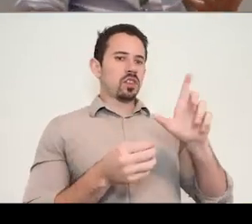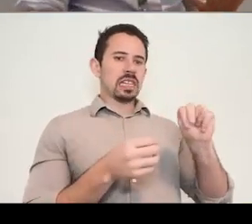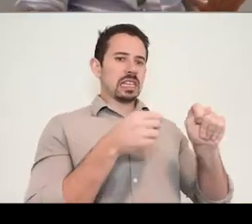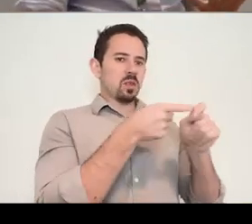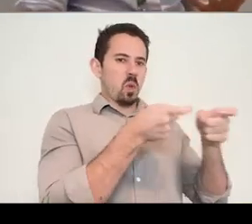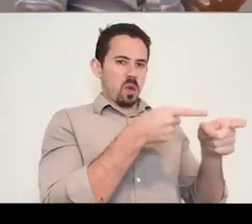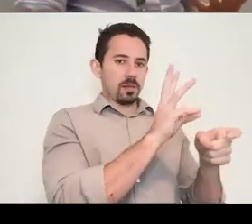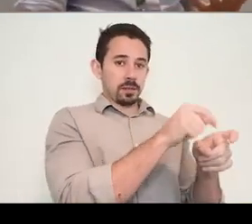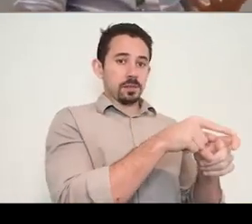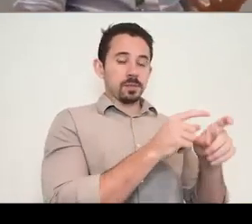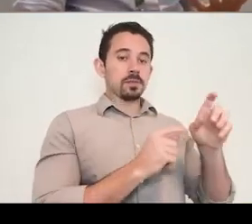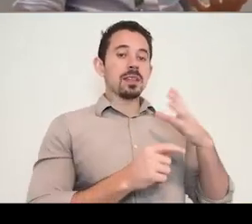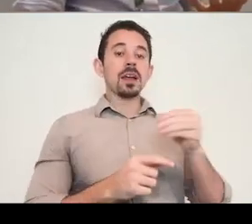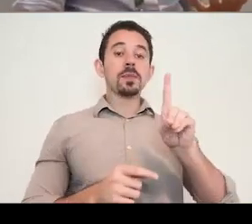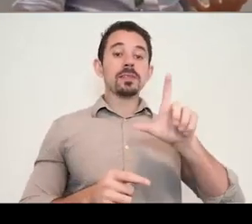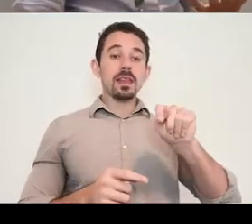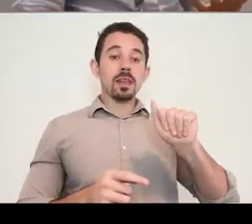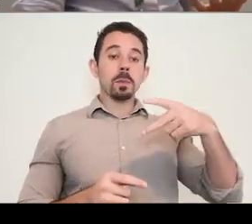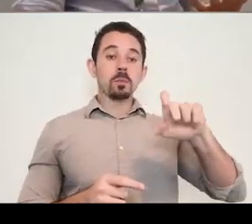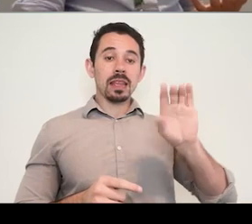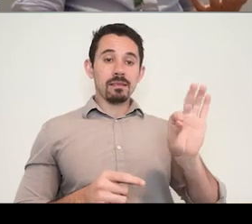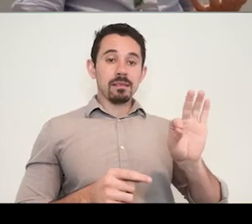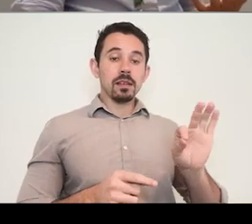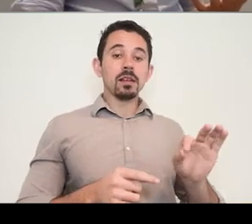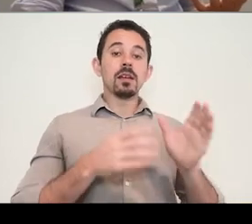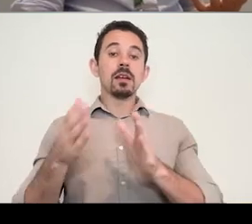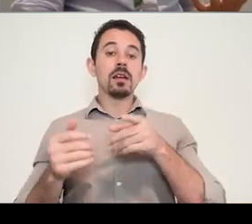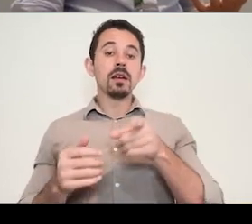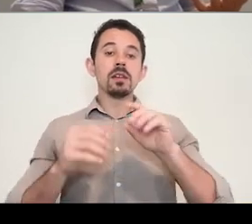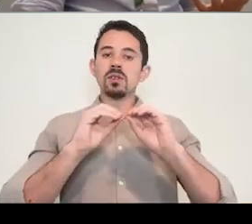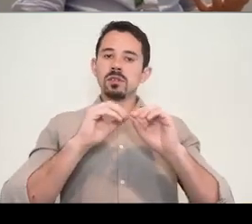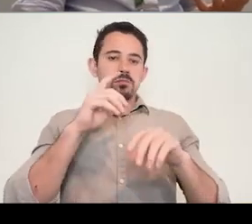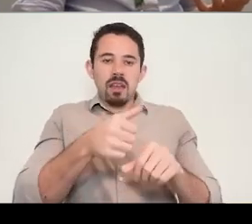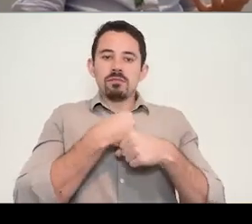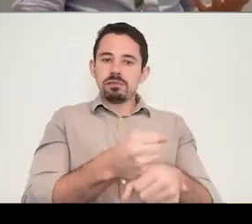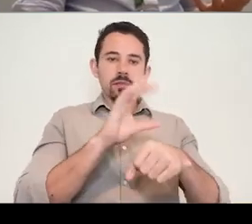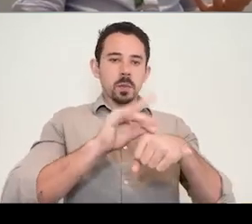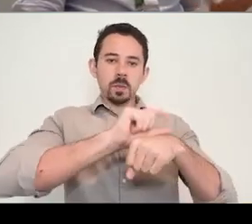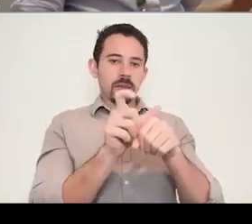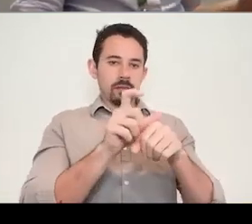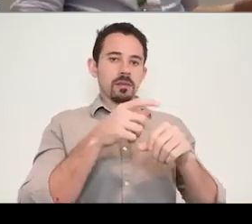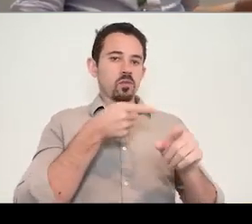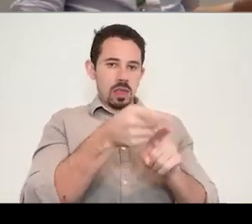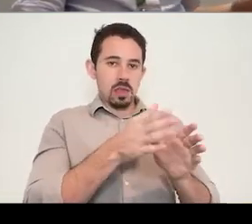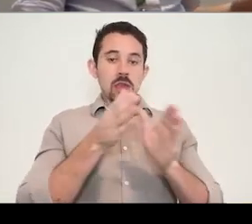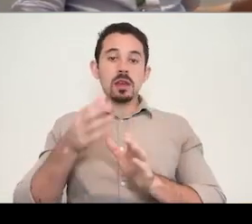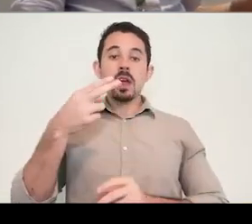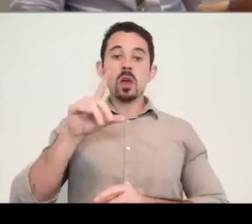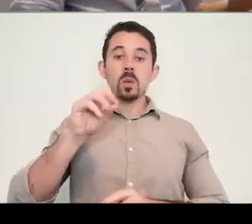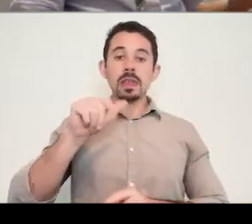So relative to an avirulent control, wild type, and delta PelF, a non-biofilm forming strain,